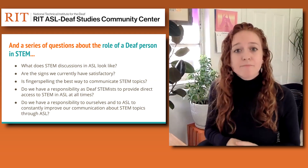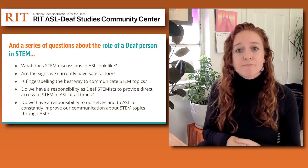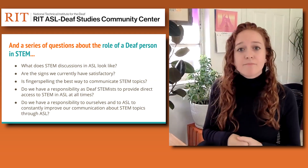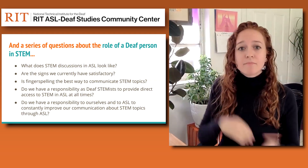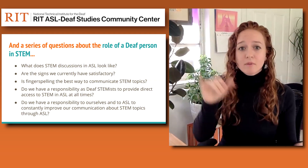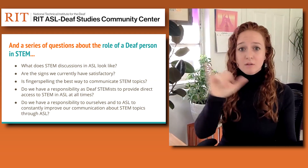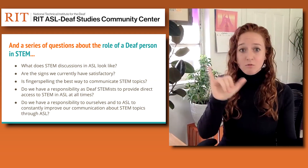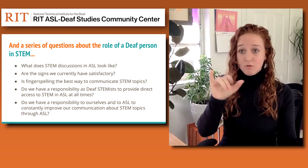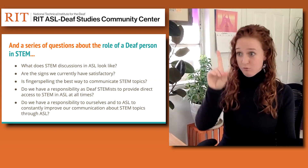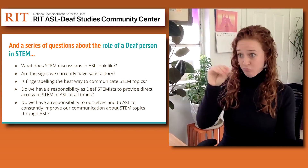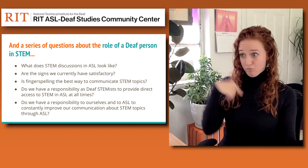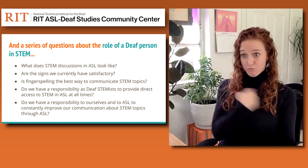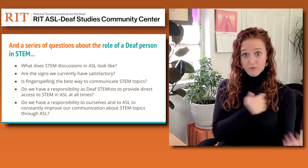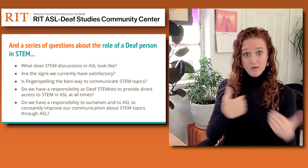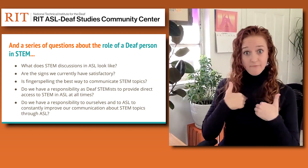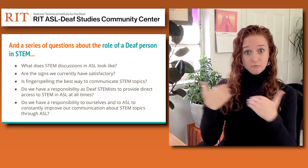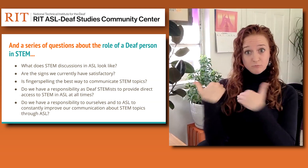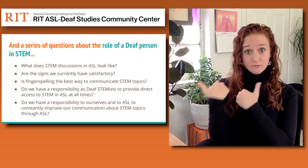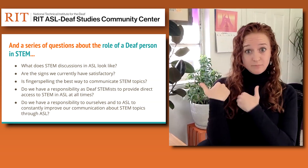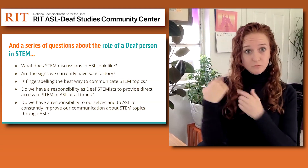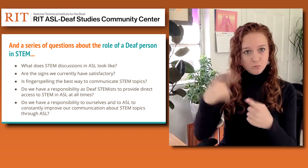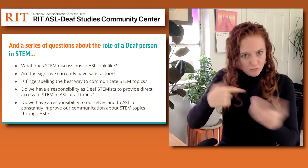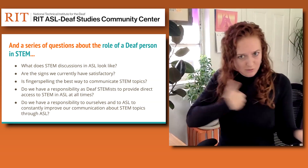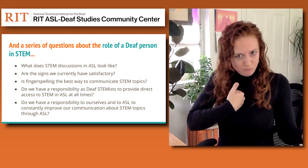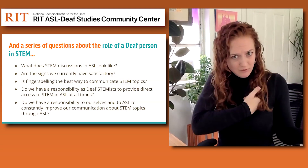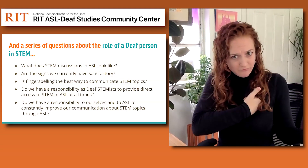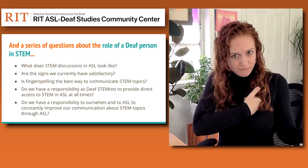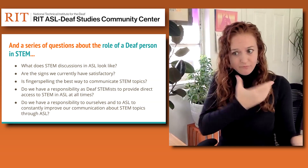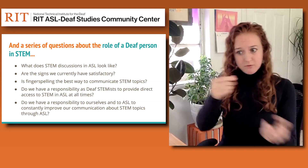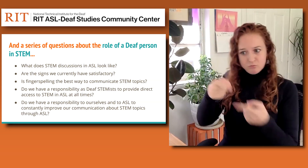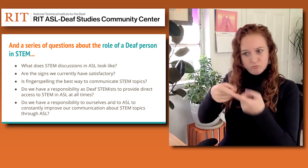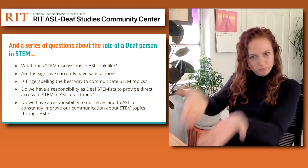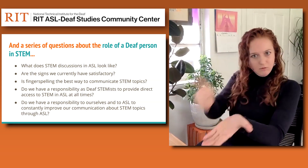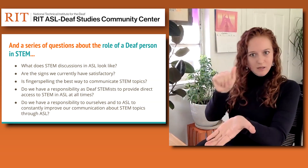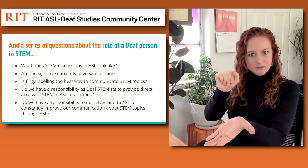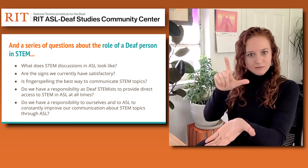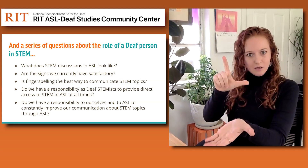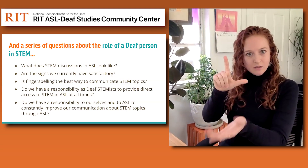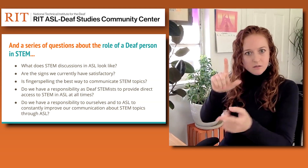to that STEM education. Do we have a responsibility to ourselves